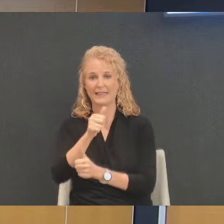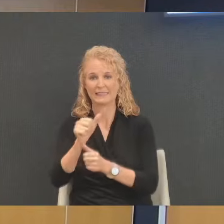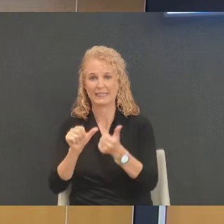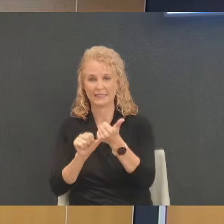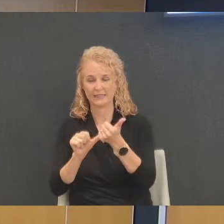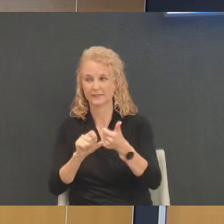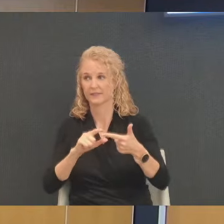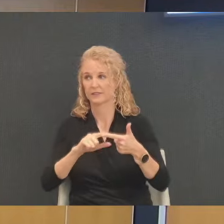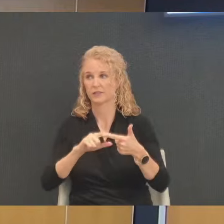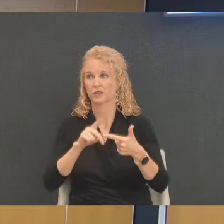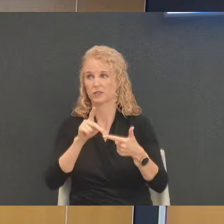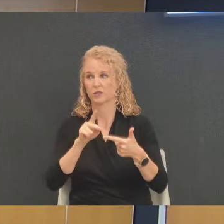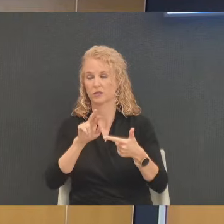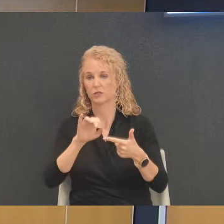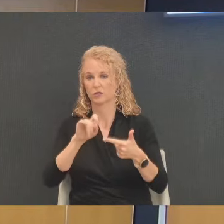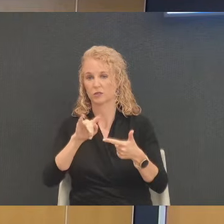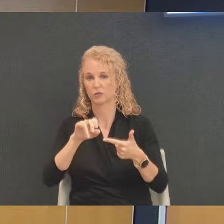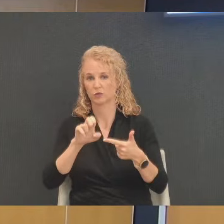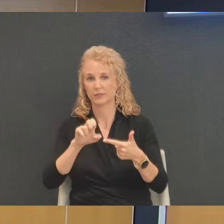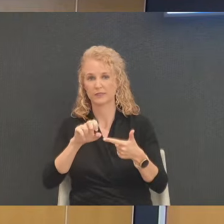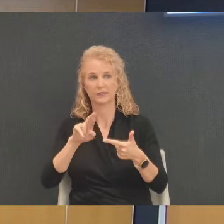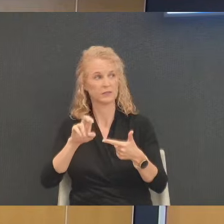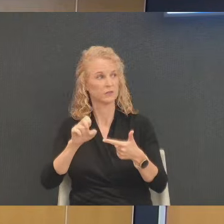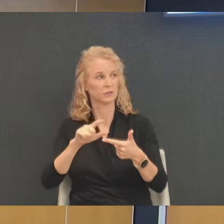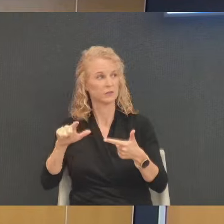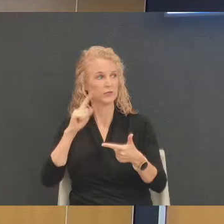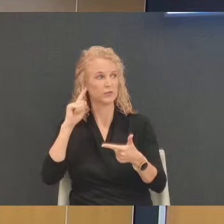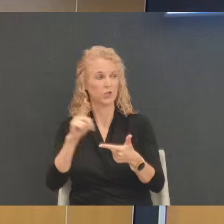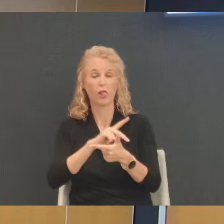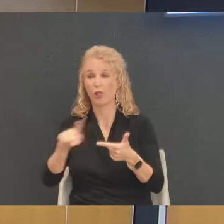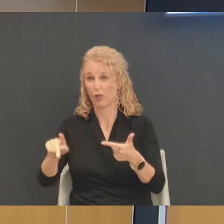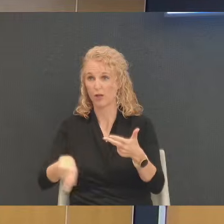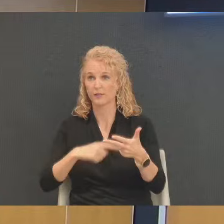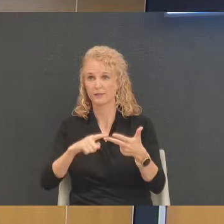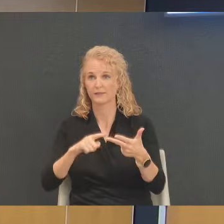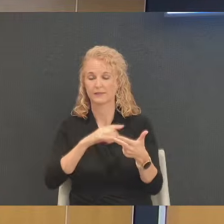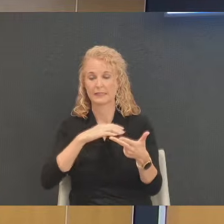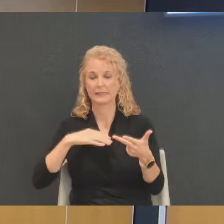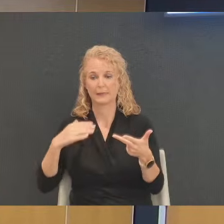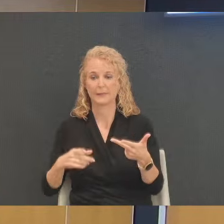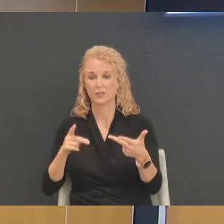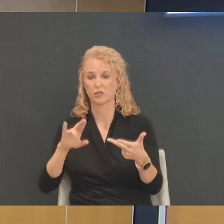Kristie Rechel and Trump clerk. Good morning. I'm County Commissioner Denise Driehaus. Jeff Ludo,